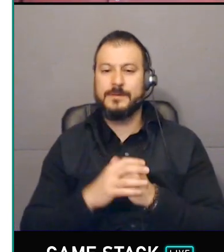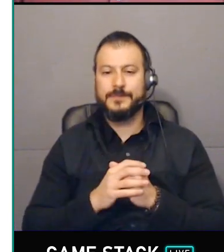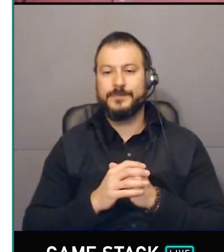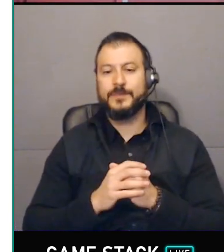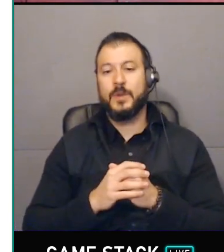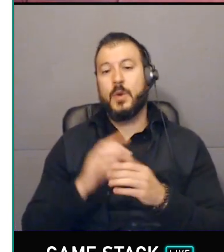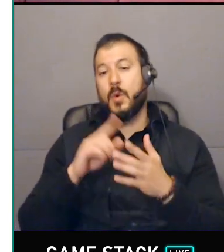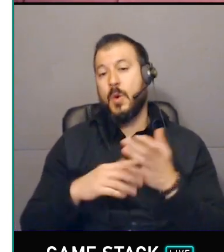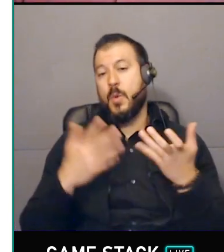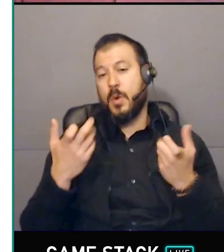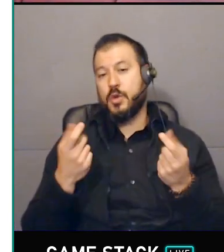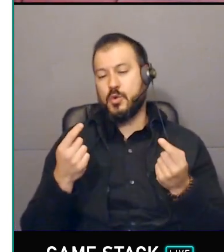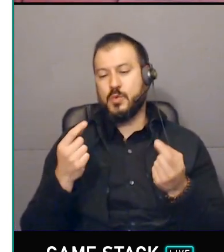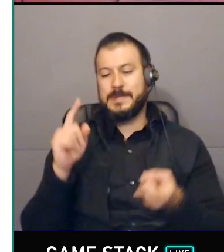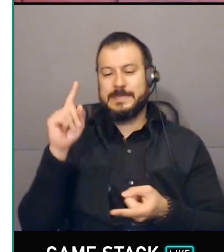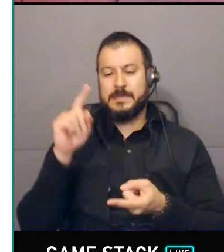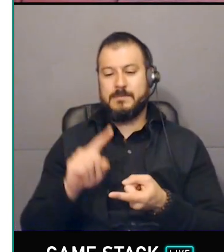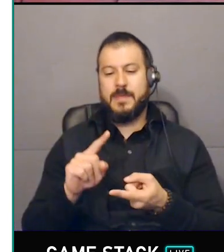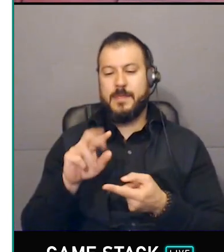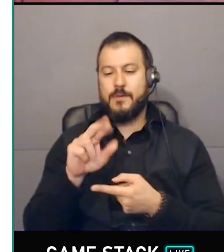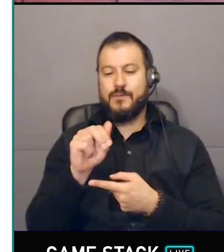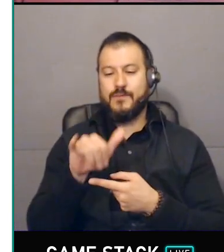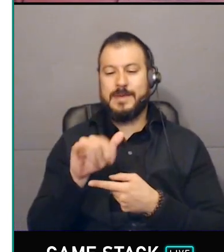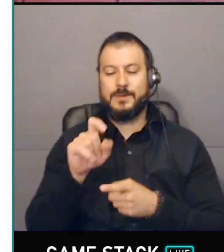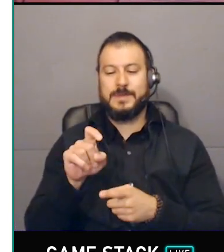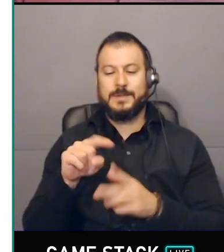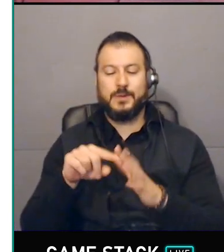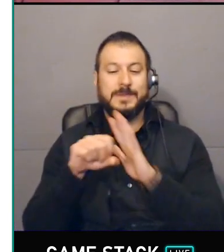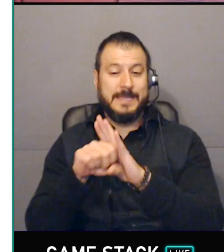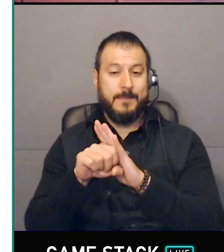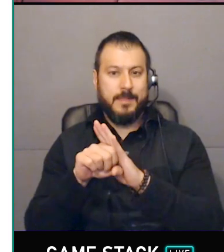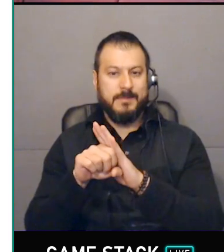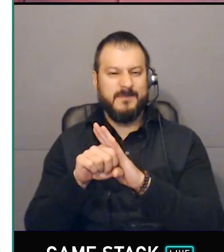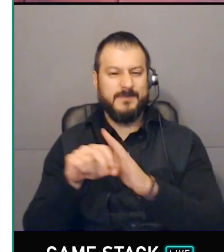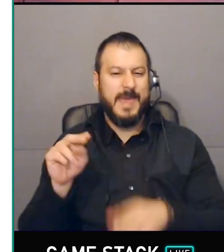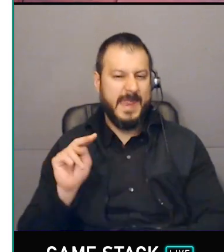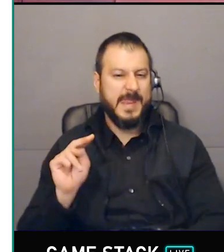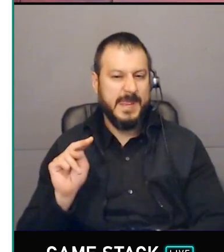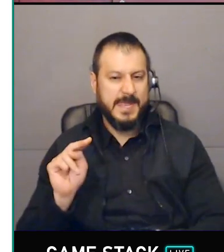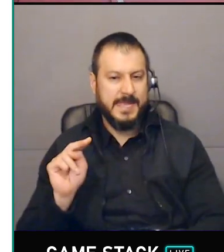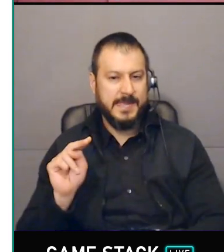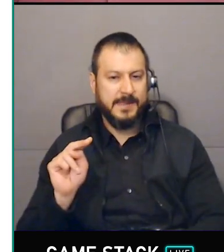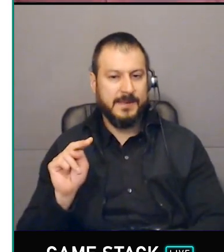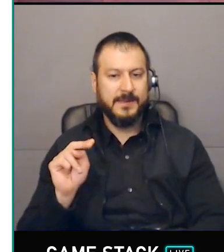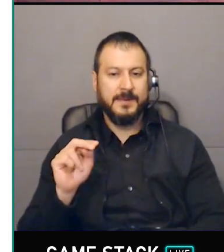What we want to do is we want to minimize the number of rays that we need to sample N,